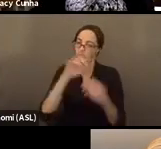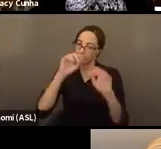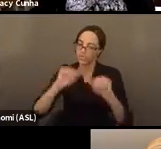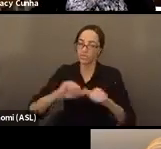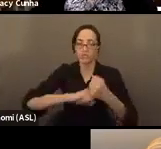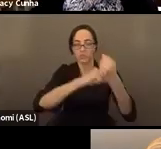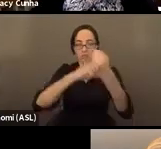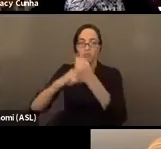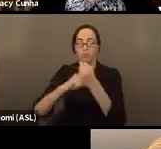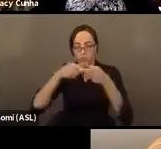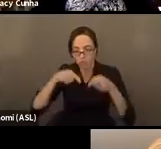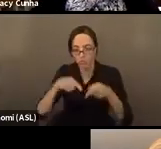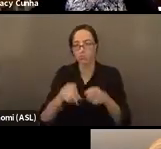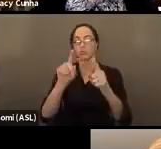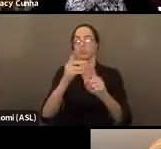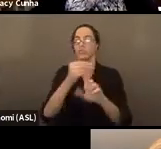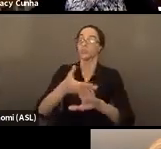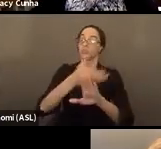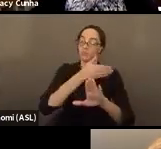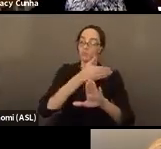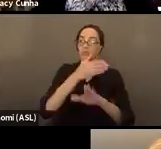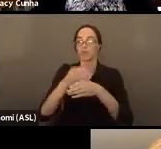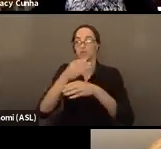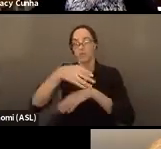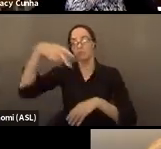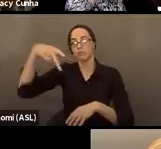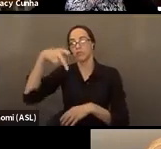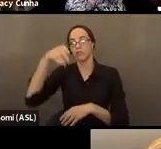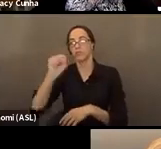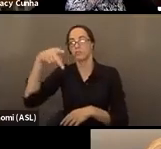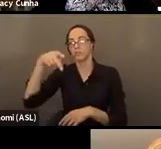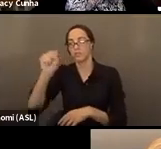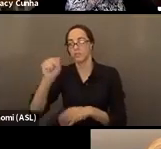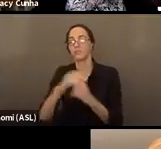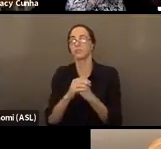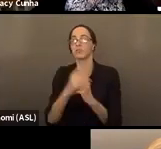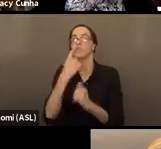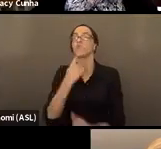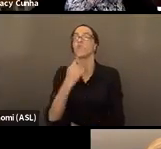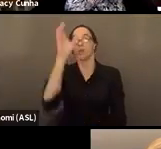we've been able to kind of disperse red cross has been great too i think mike mentioned them for